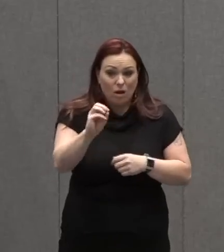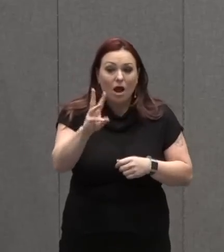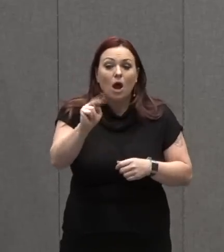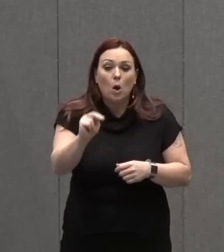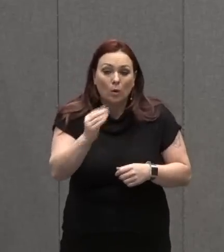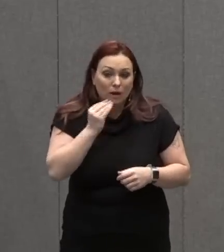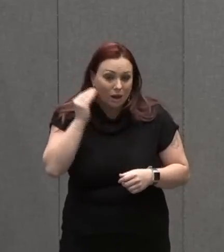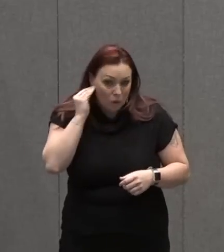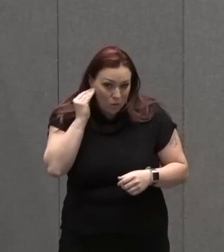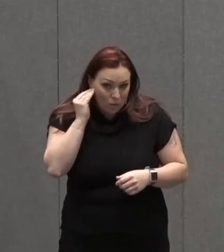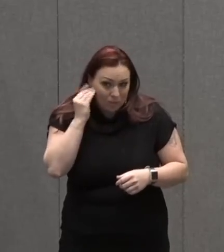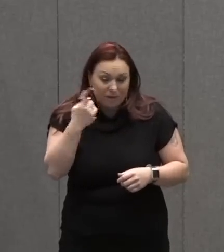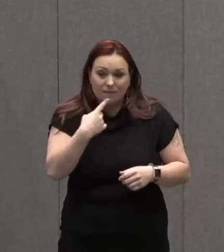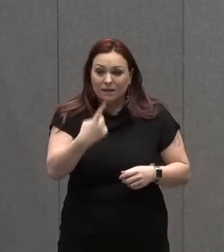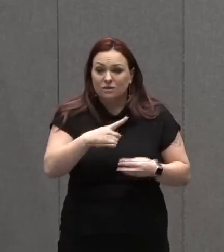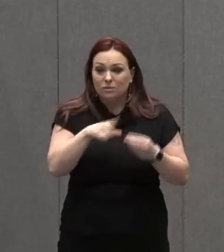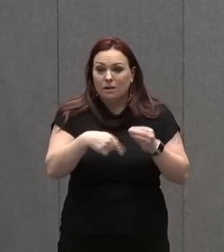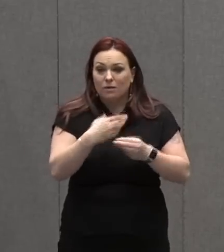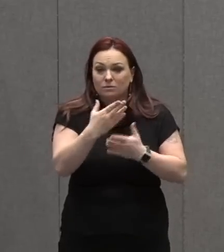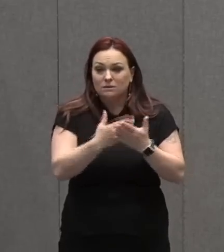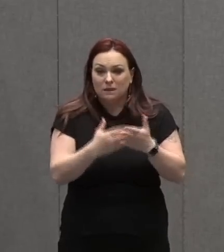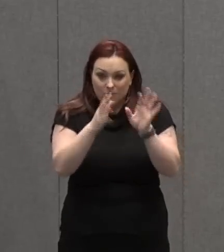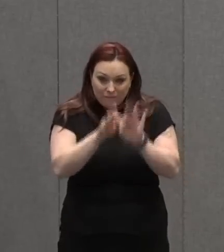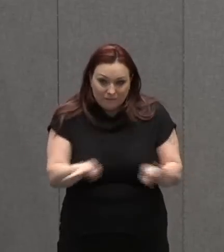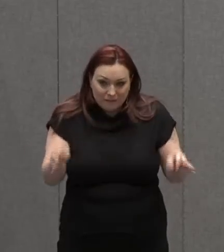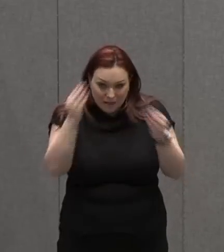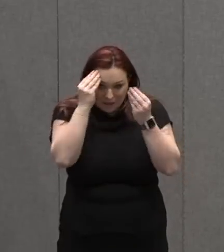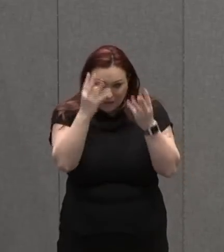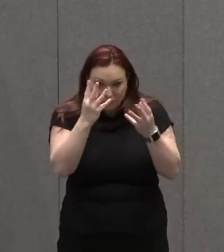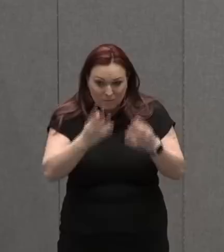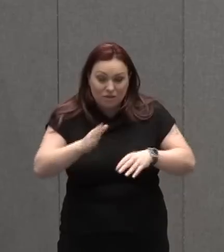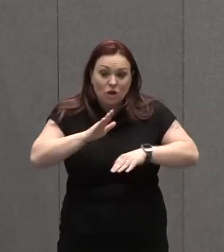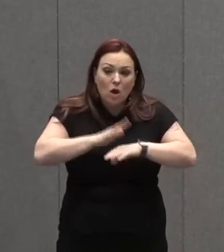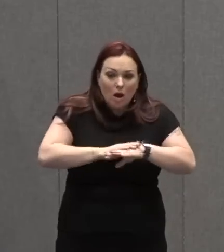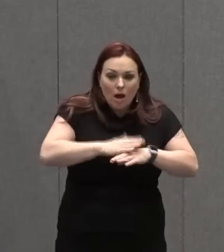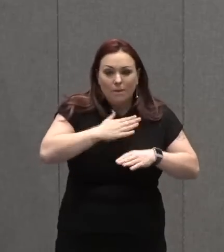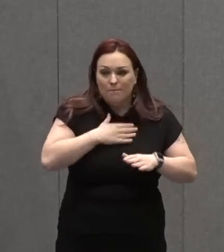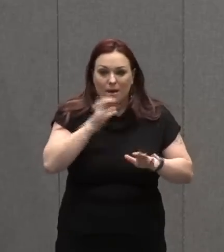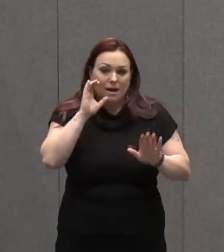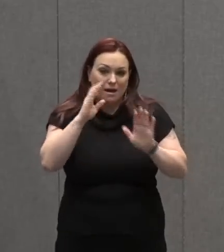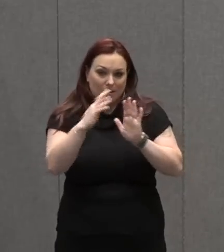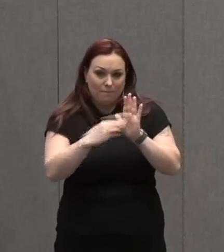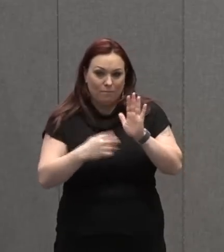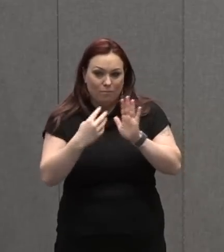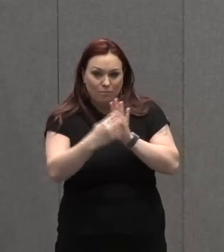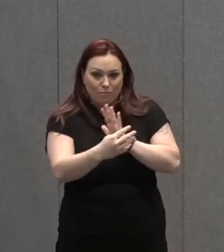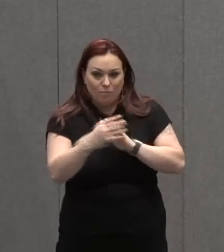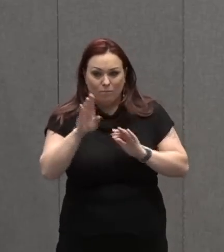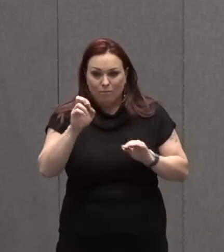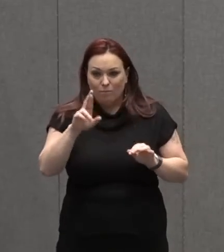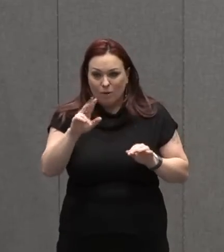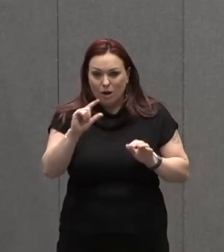about some of the information on my bar graph to see if maybe I could make a prediction about rain